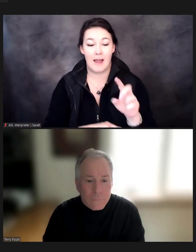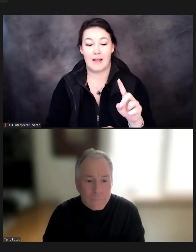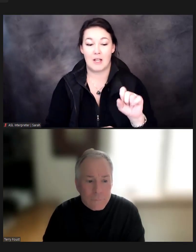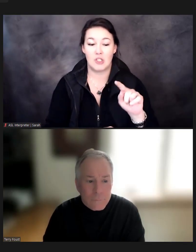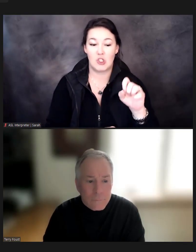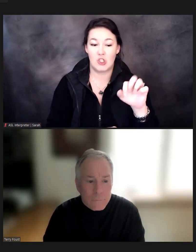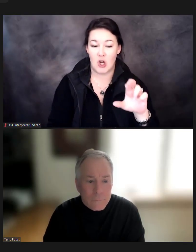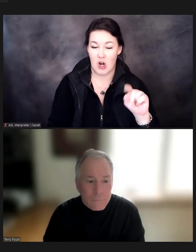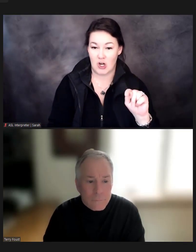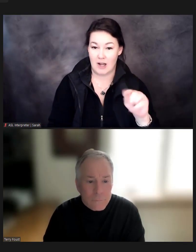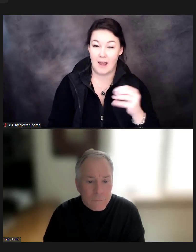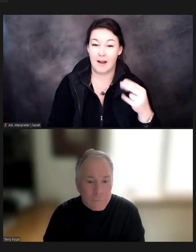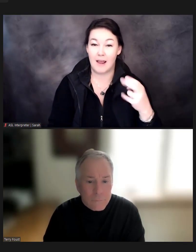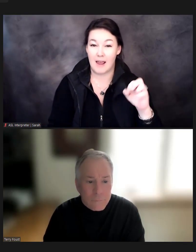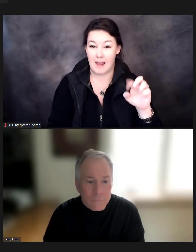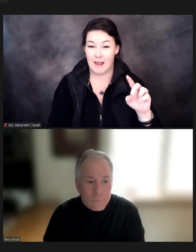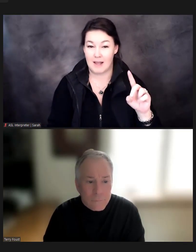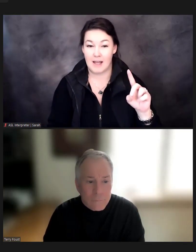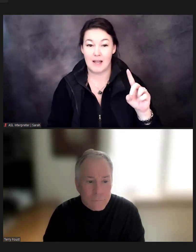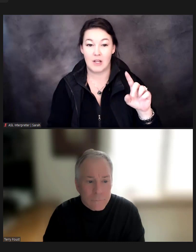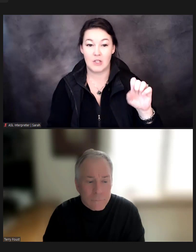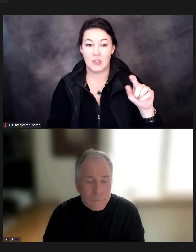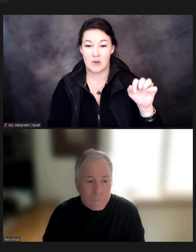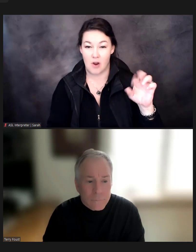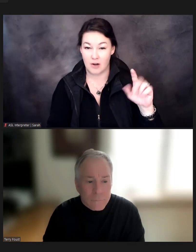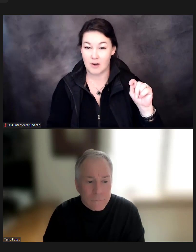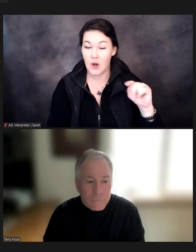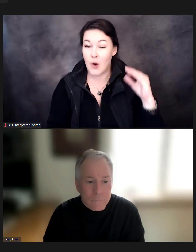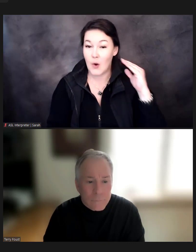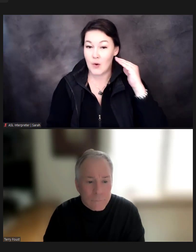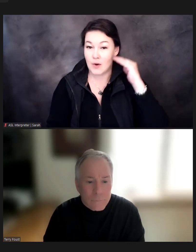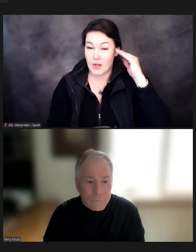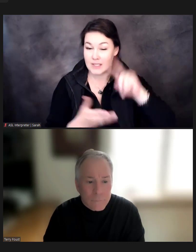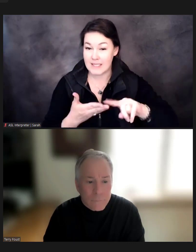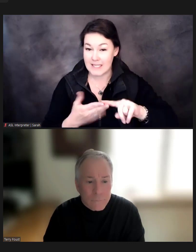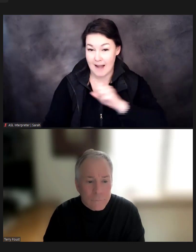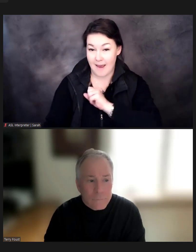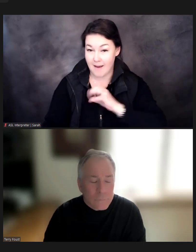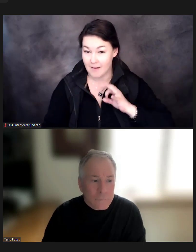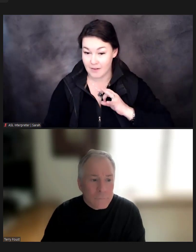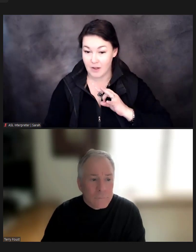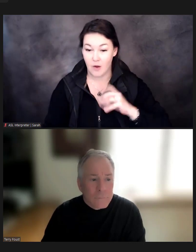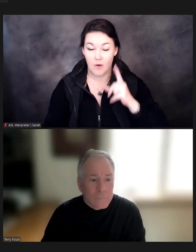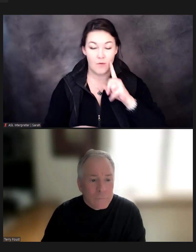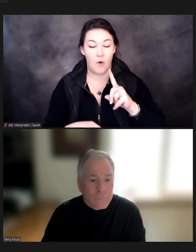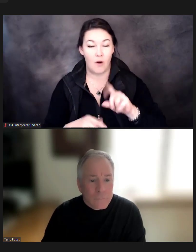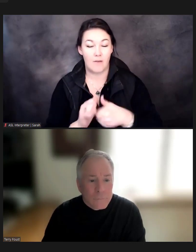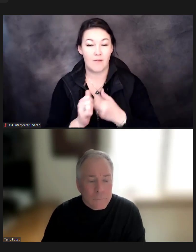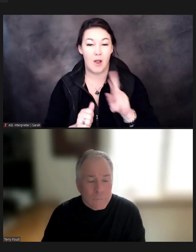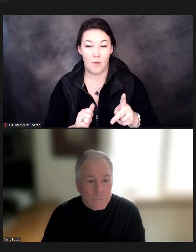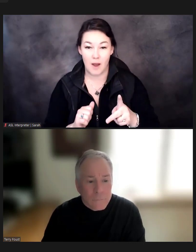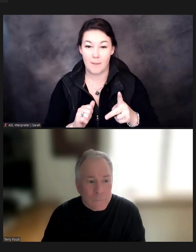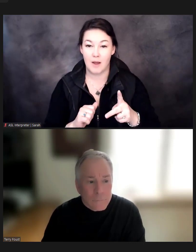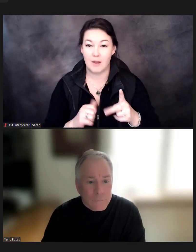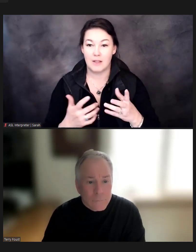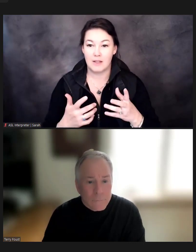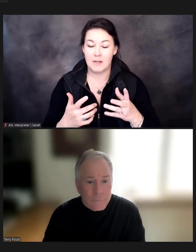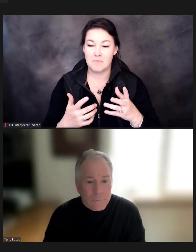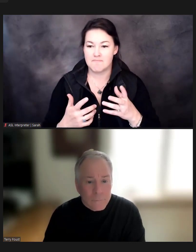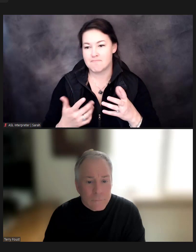staff in implementing evidence-based hearing screening and follow-up practices, and we also reached out to many other